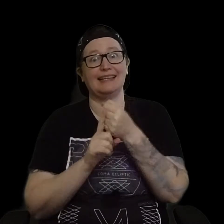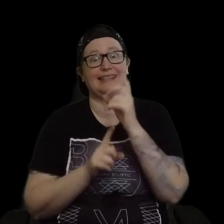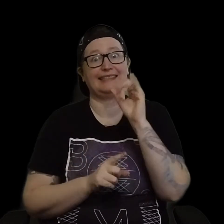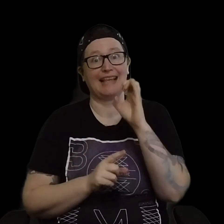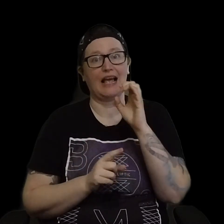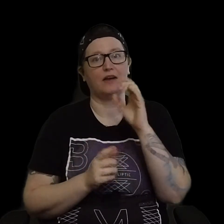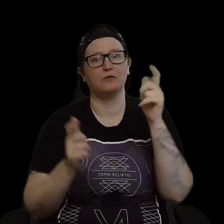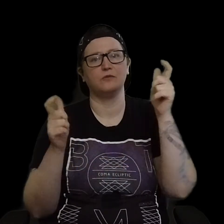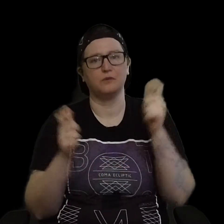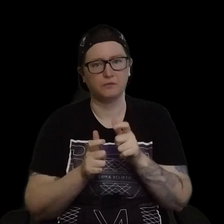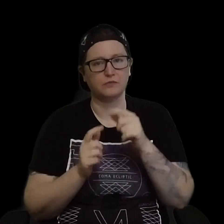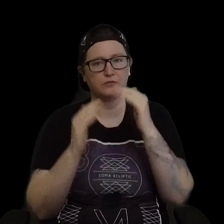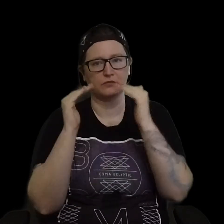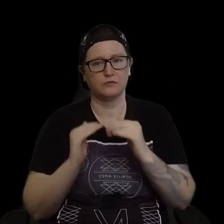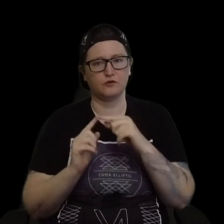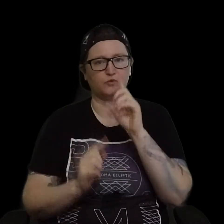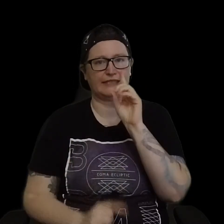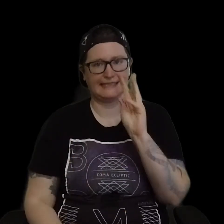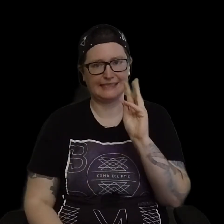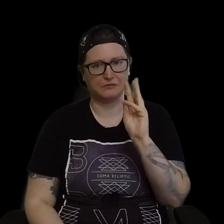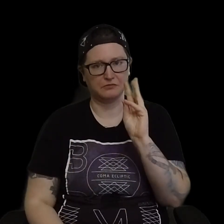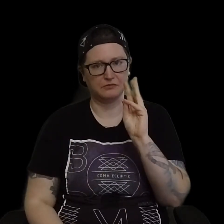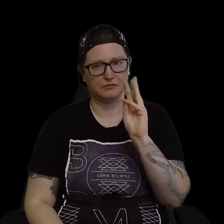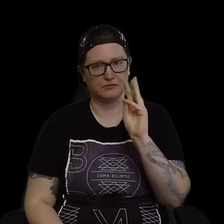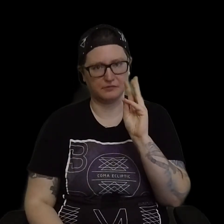that means that your hit dice goes down to a d6